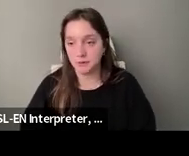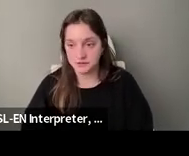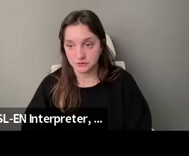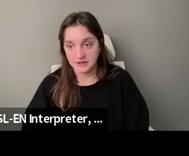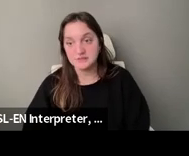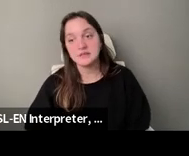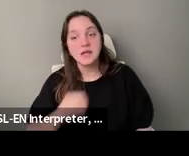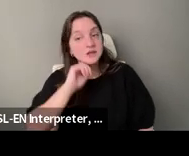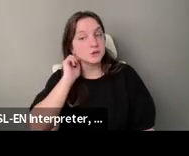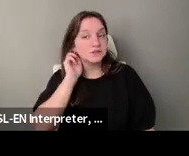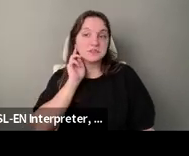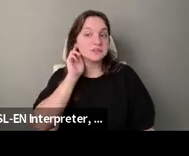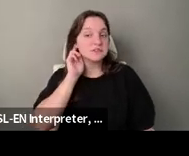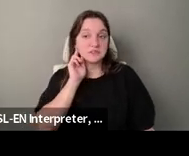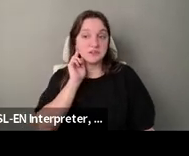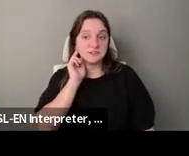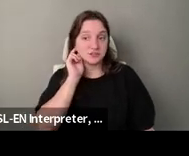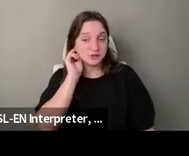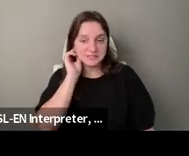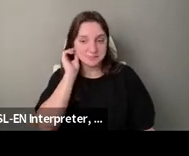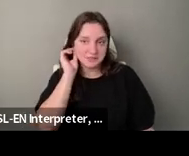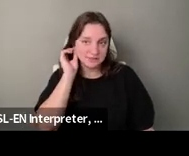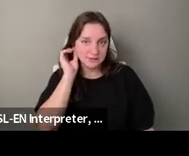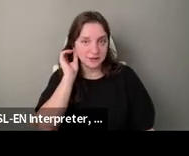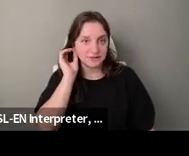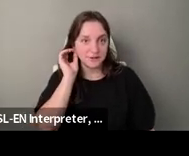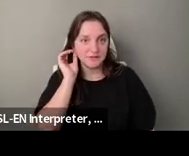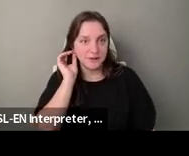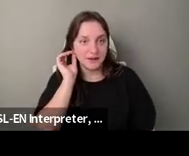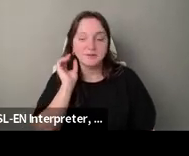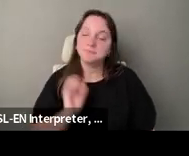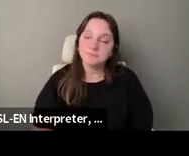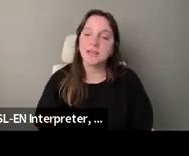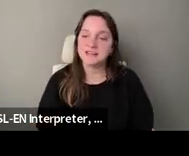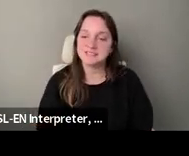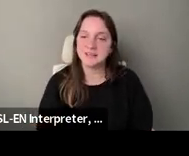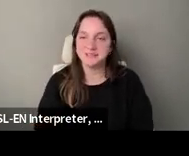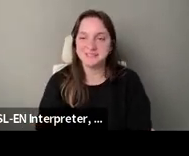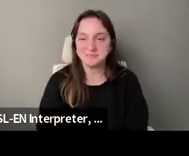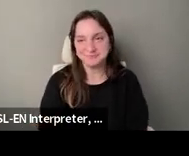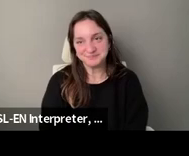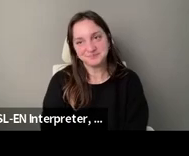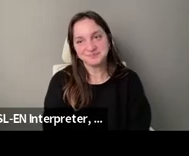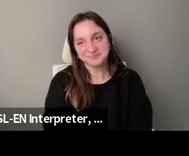two examples of the impact that we've made. Next slide,